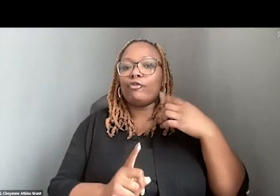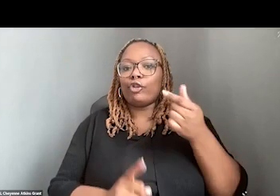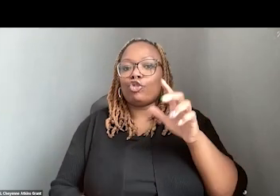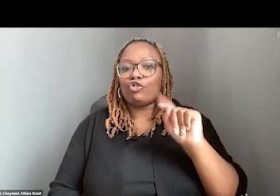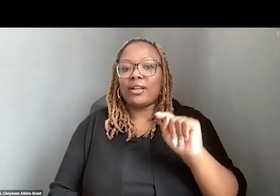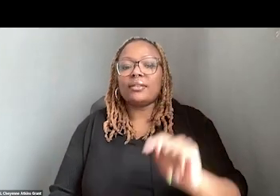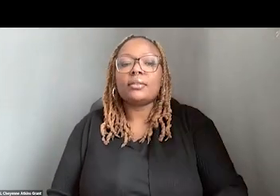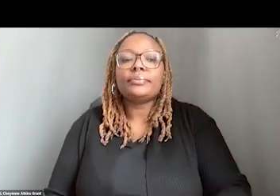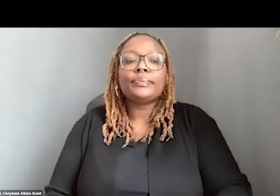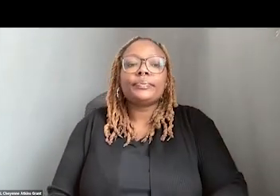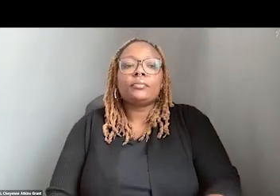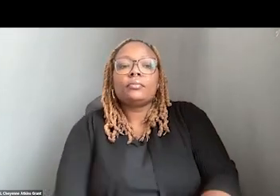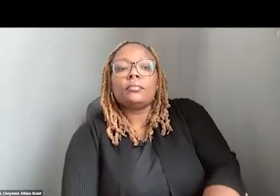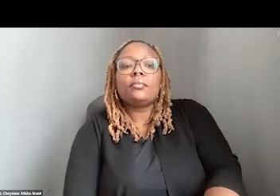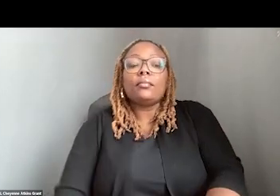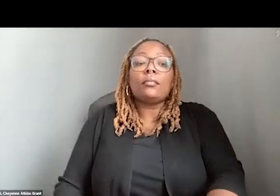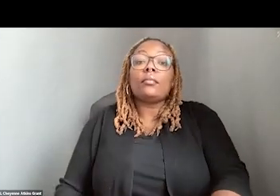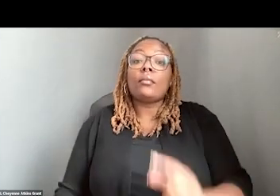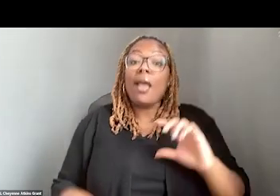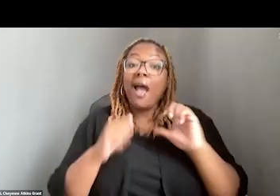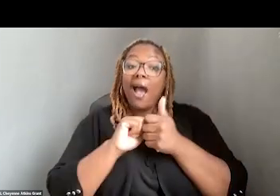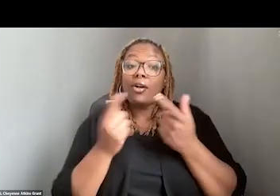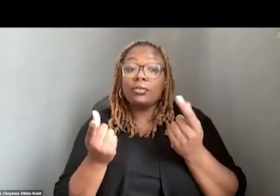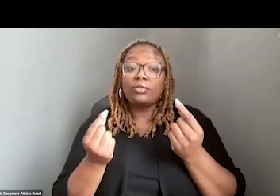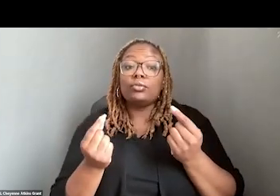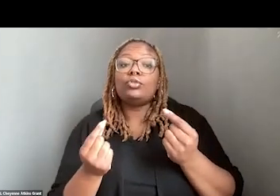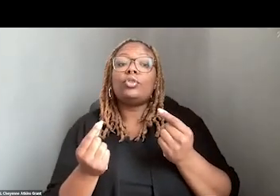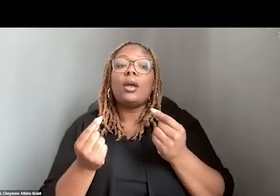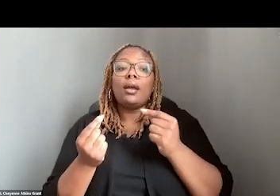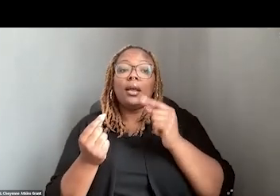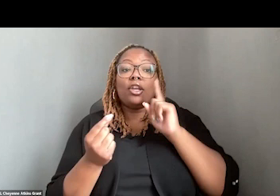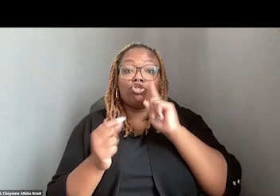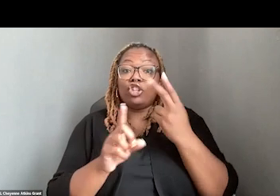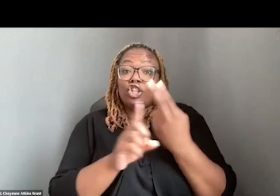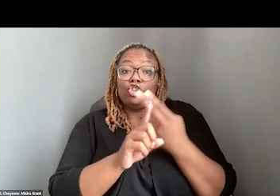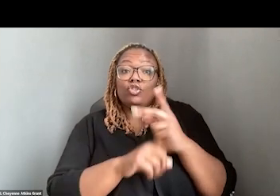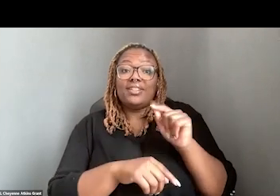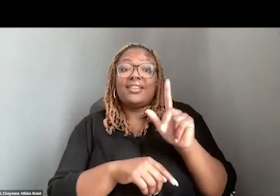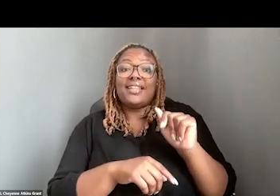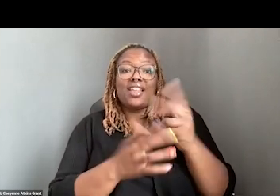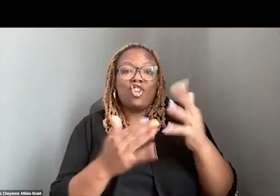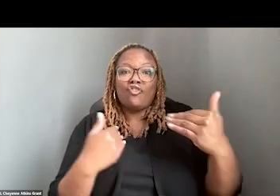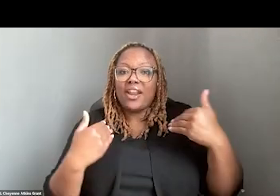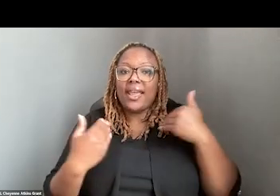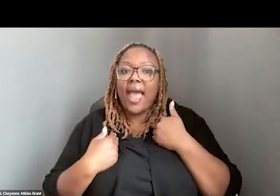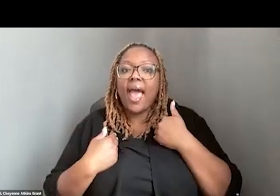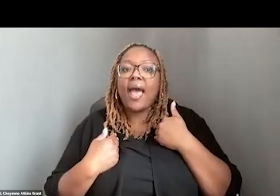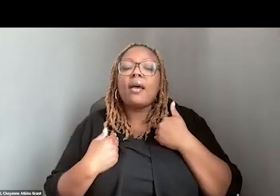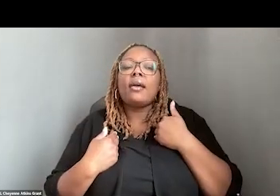And one of the ways of doing that is by exploiting the data that you might already have existing in some systems.